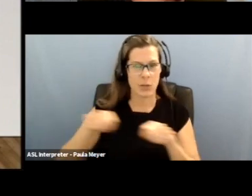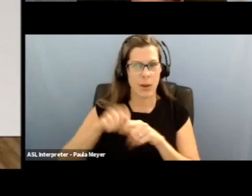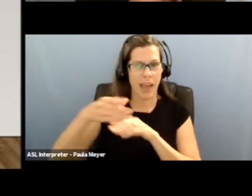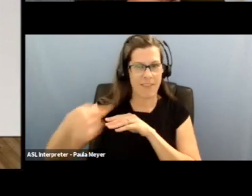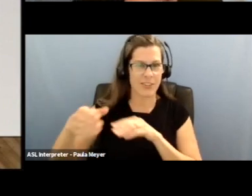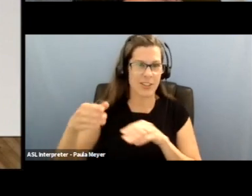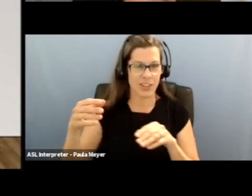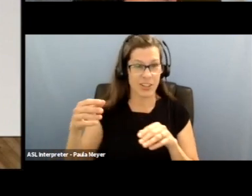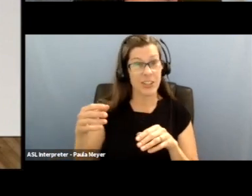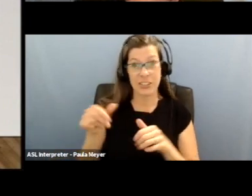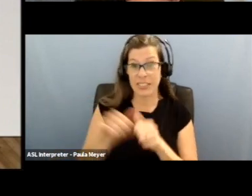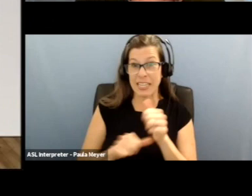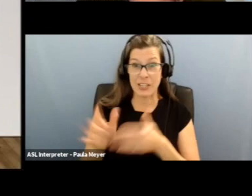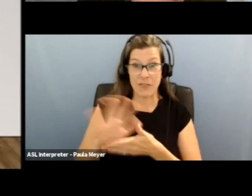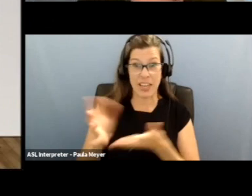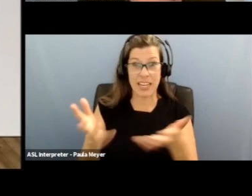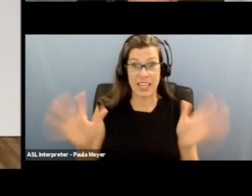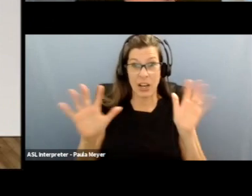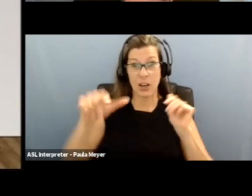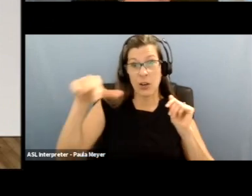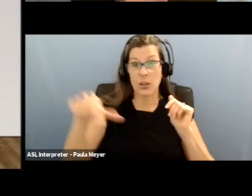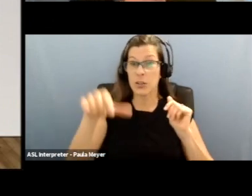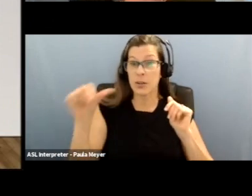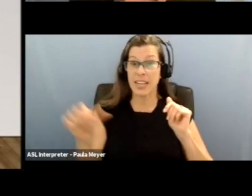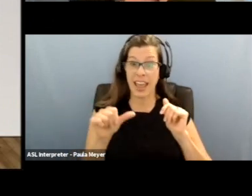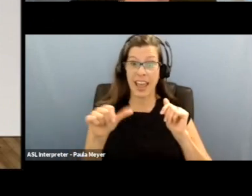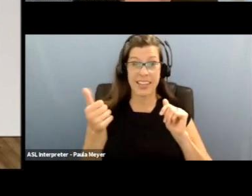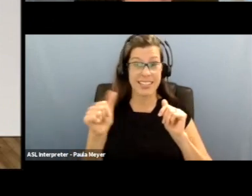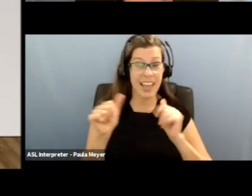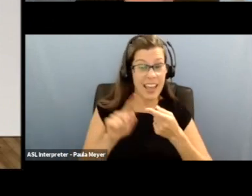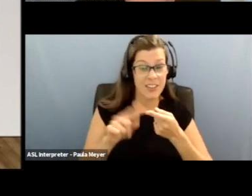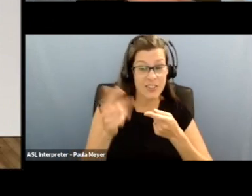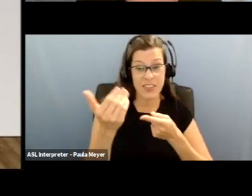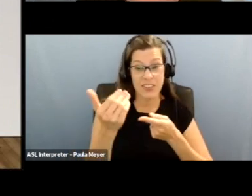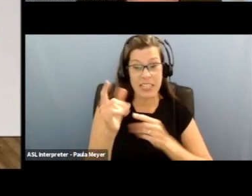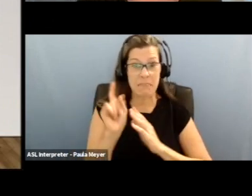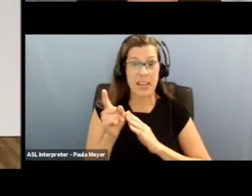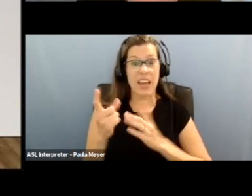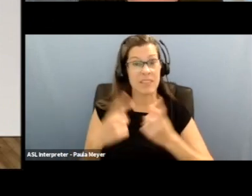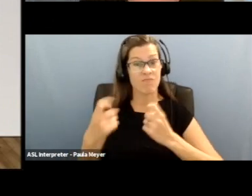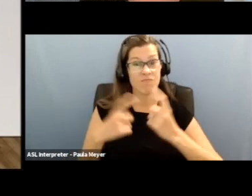we'll have 10 to 15 minutes of Q&A allotted for you to ask questions of the panelists who will answer your questions live.